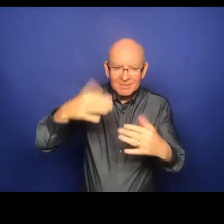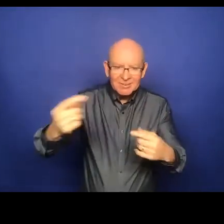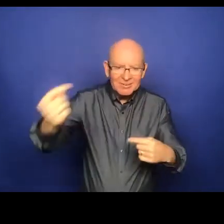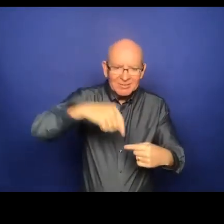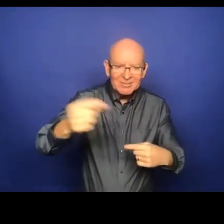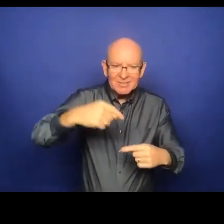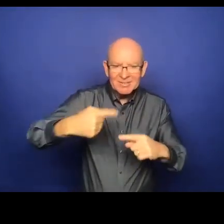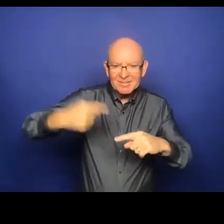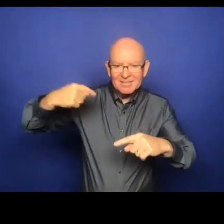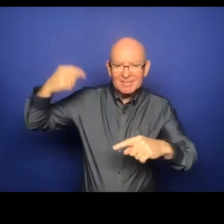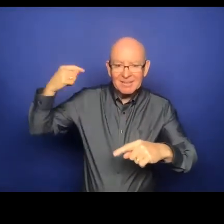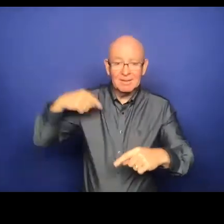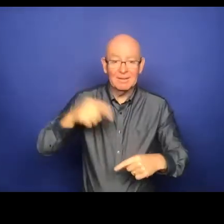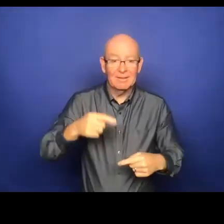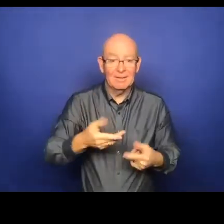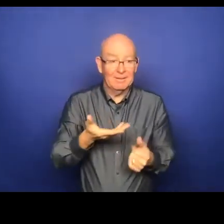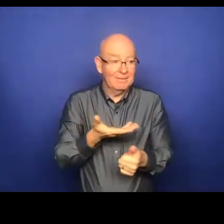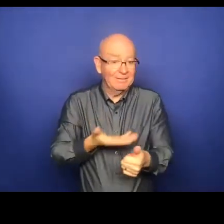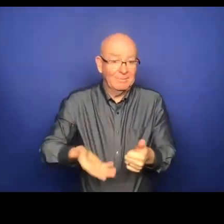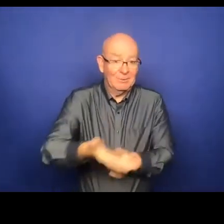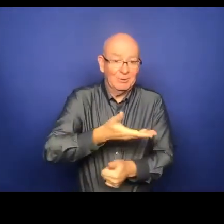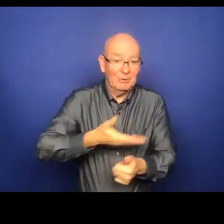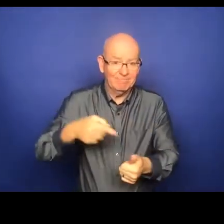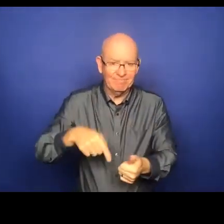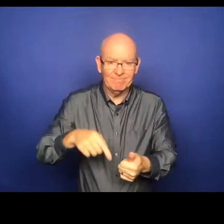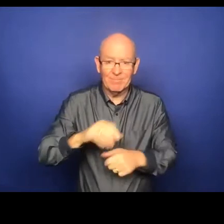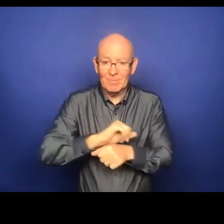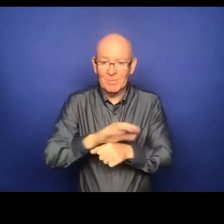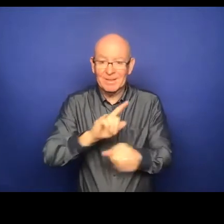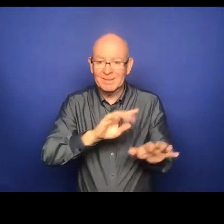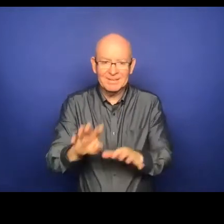the shortcomings that in many, many